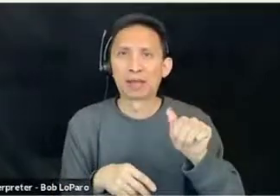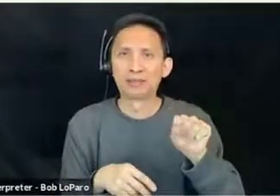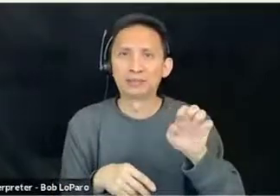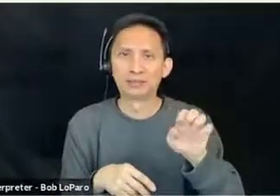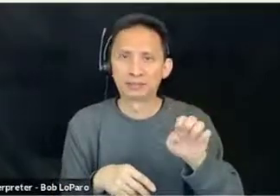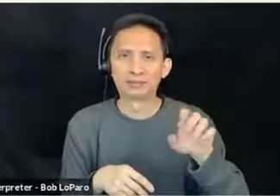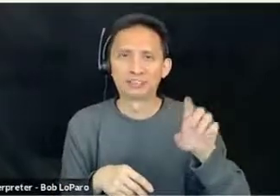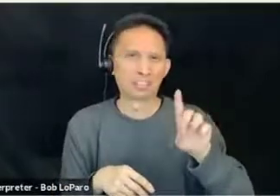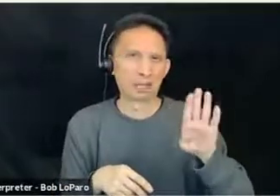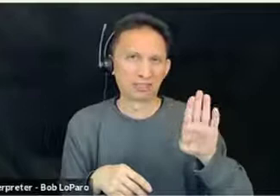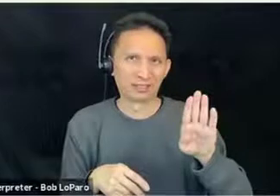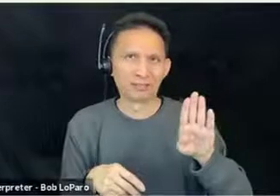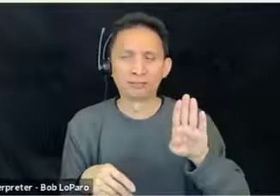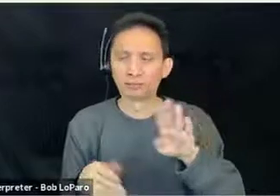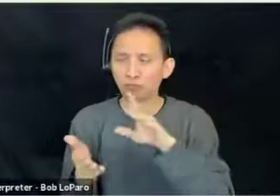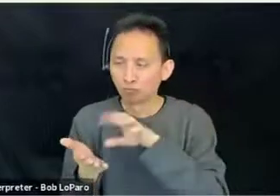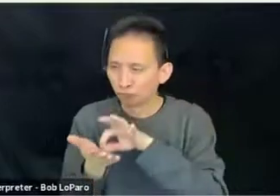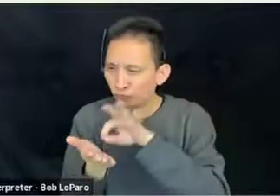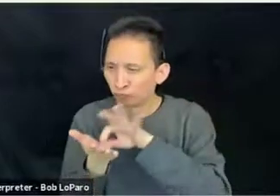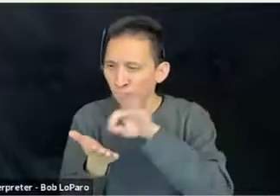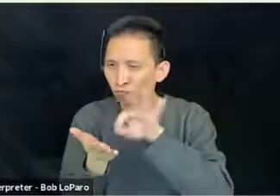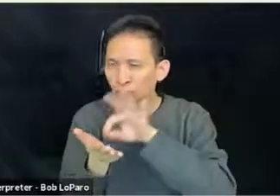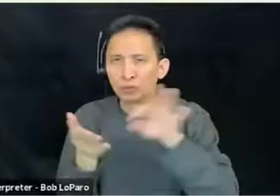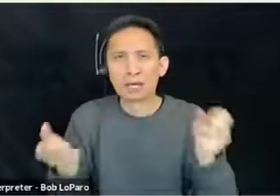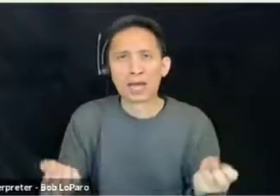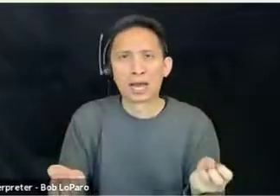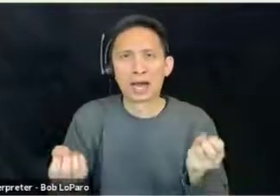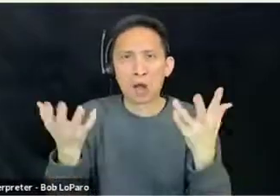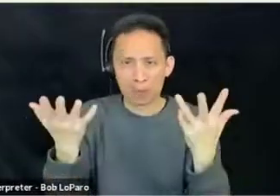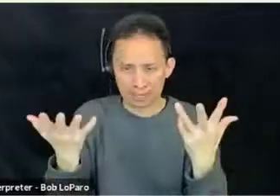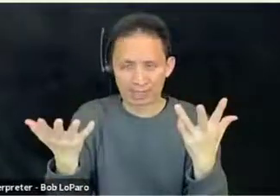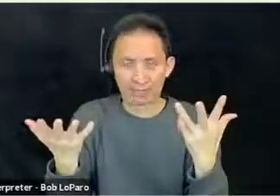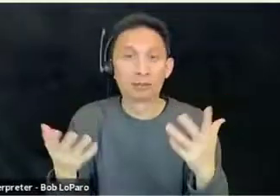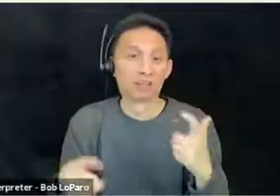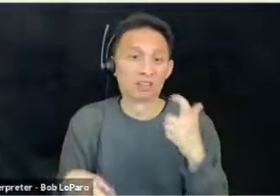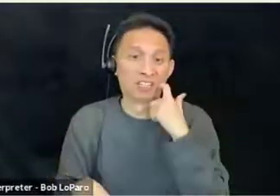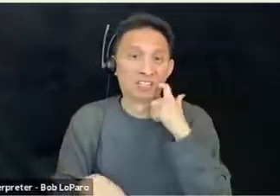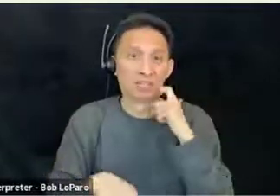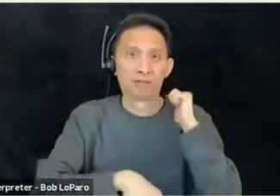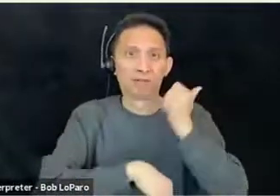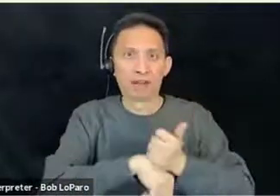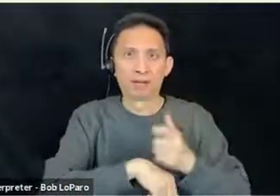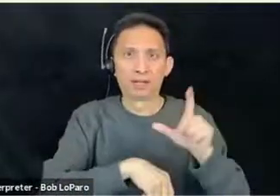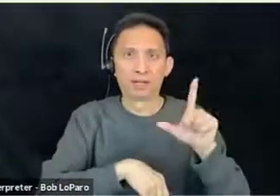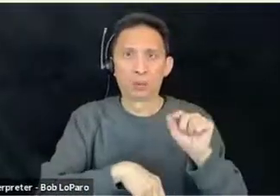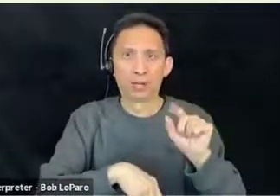And as you can see, when the GFPD was founded in 2010, we started with 48.